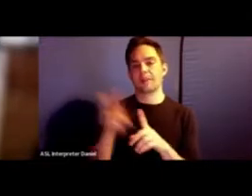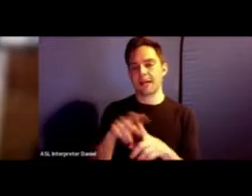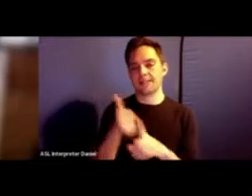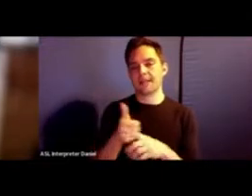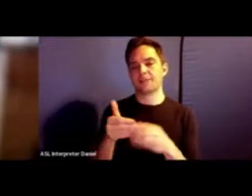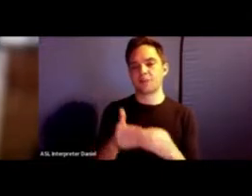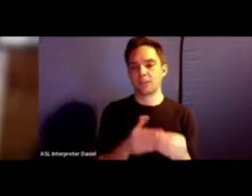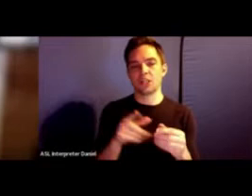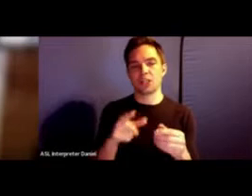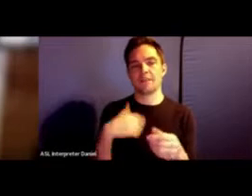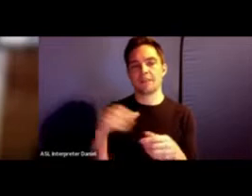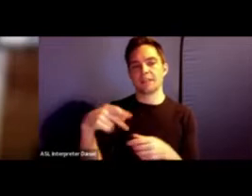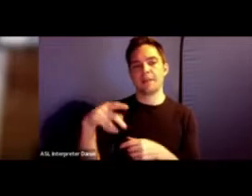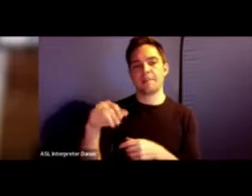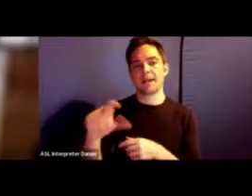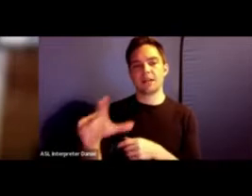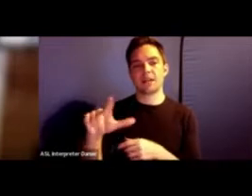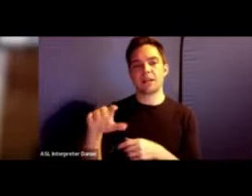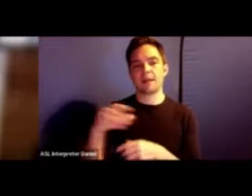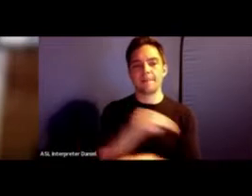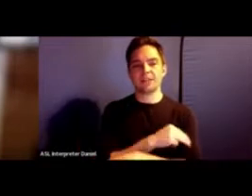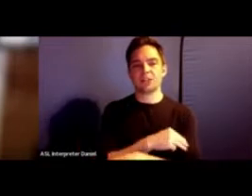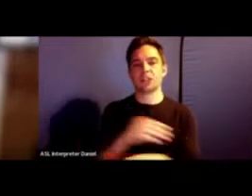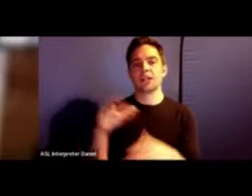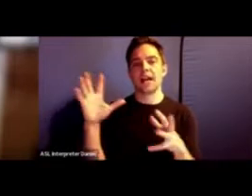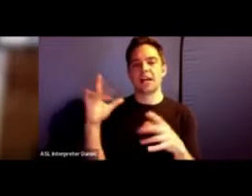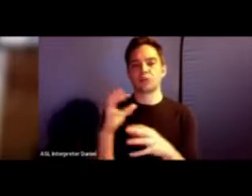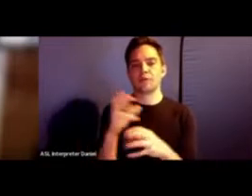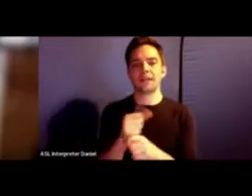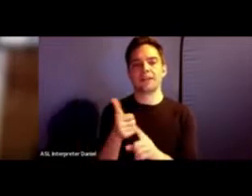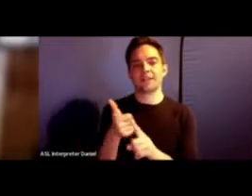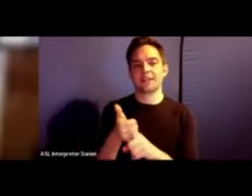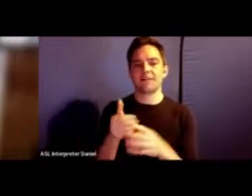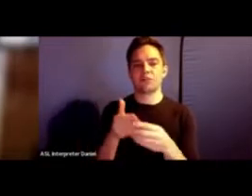has spinal muscle muscular atrophy, and lives in a self directed life and has directed